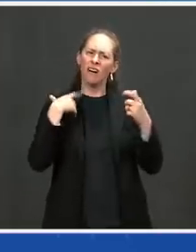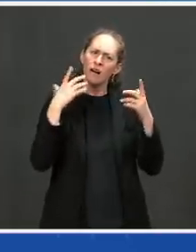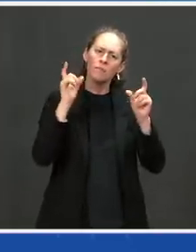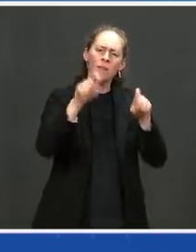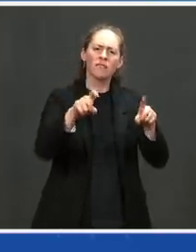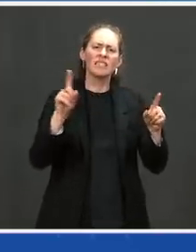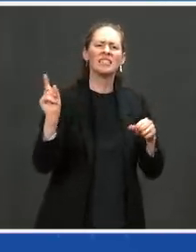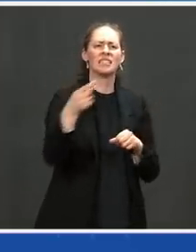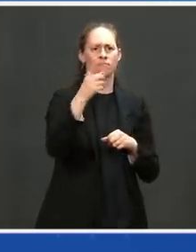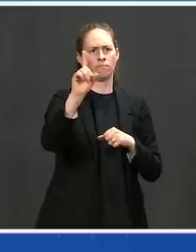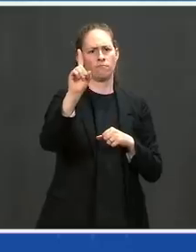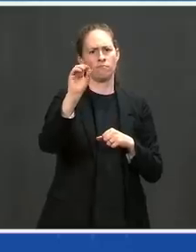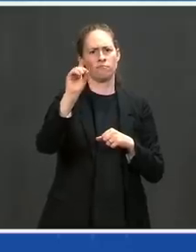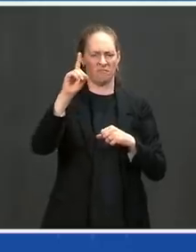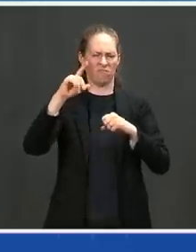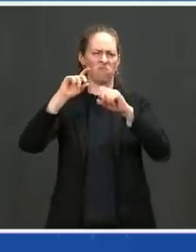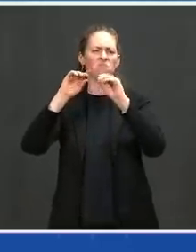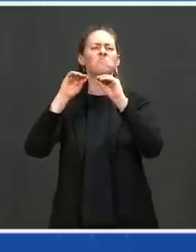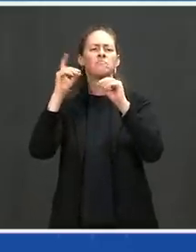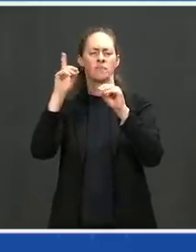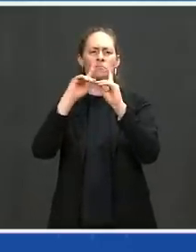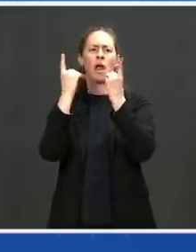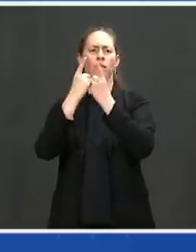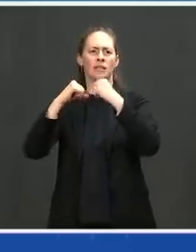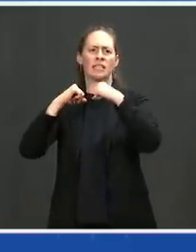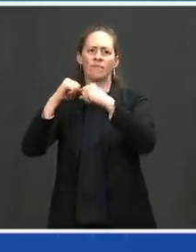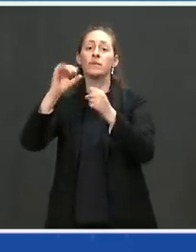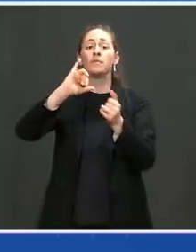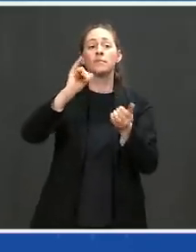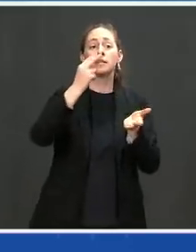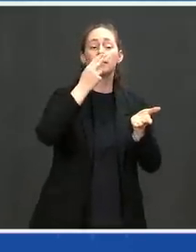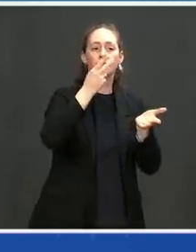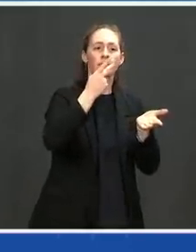and the Secretary of Defense has just made available Fort Bliss --